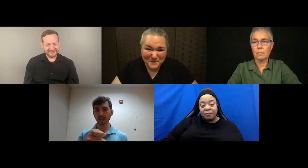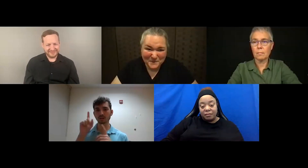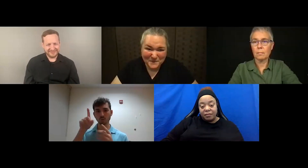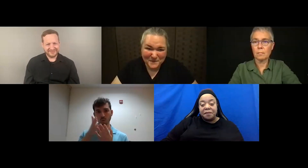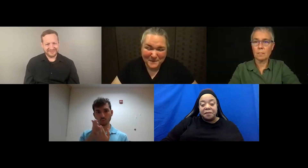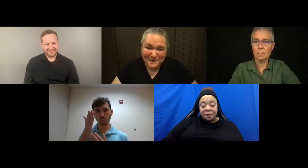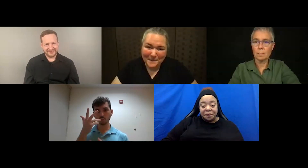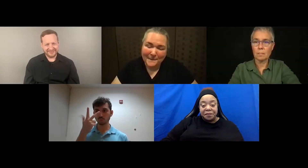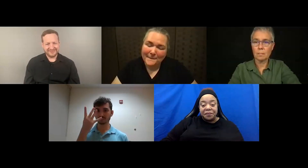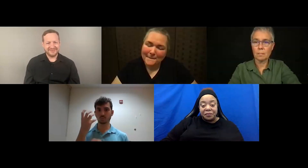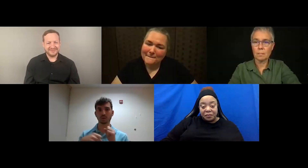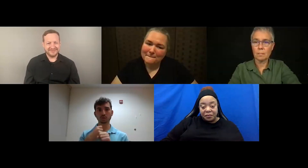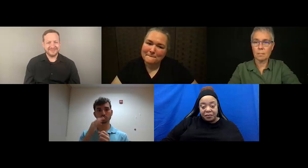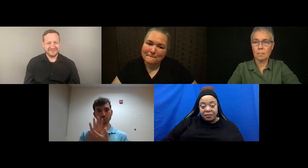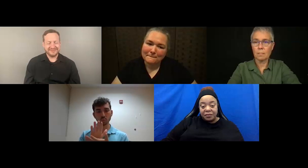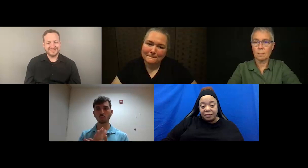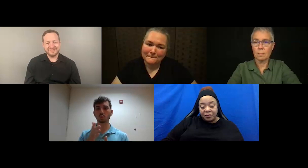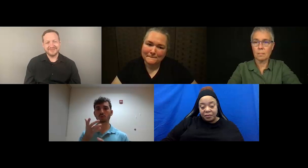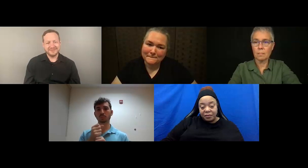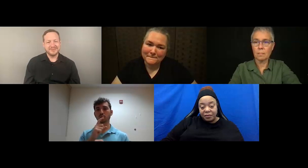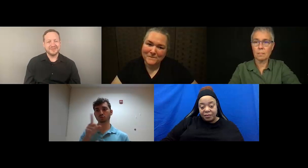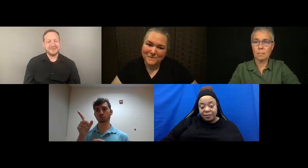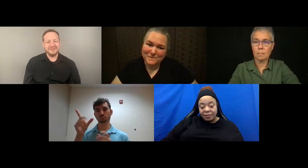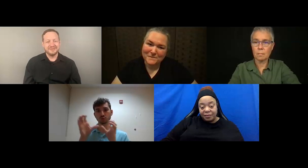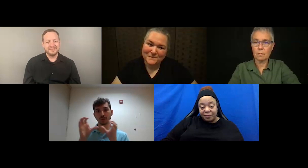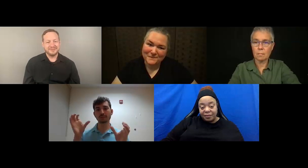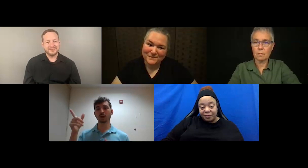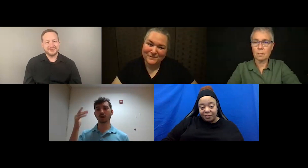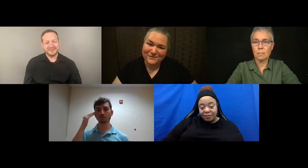bound by their code of ethics. They've gone through three or four years of school and training.